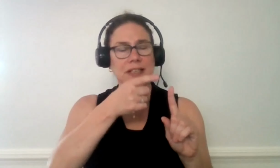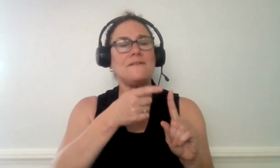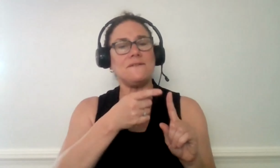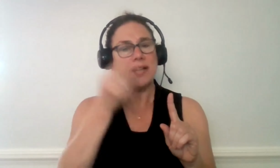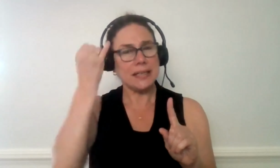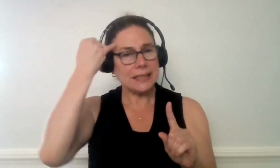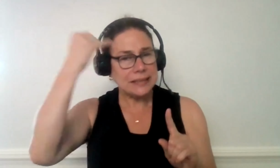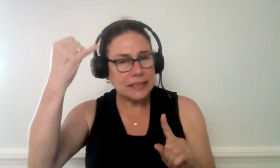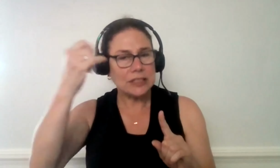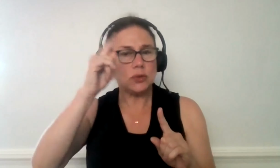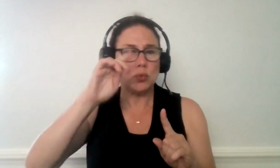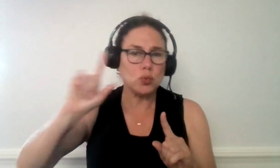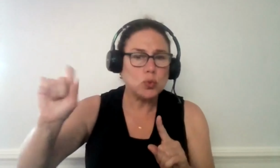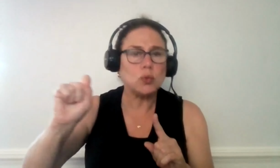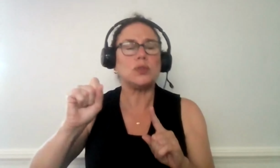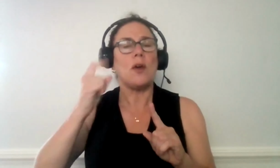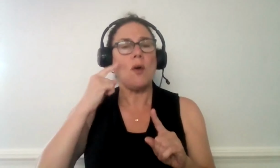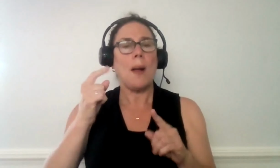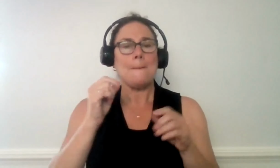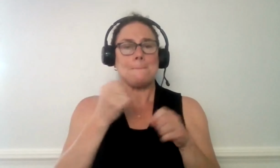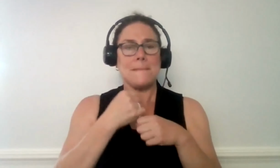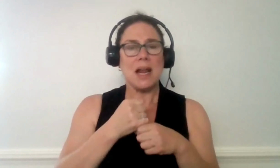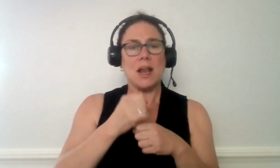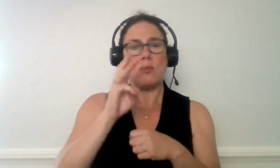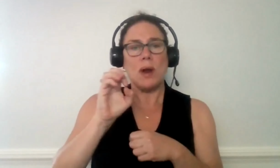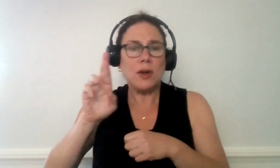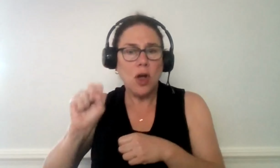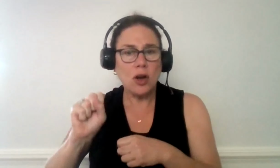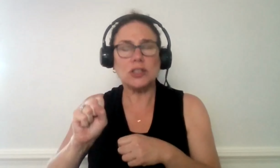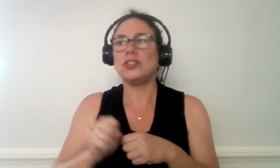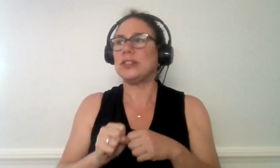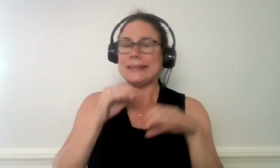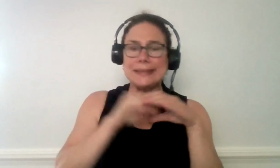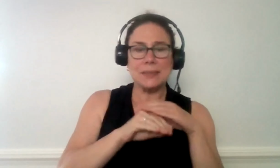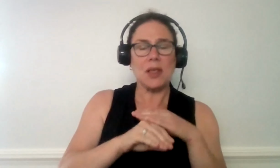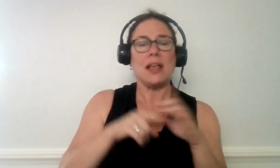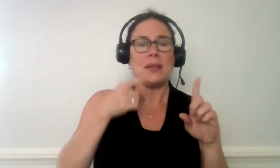webinars like this, accessible, especially when there are slides or presentation?